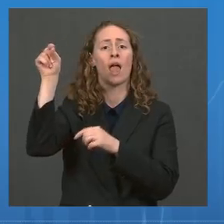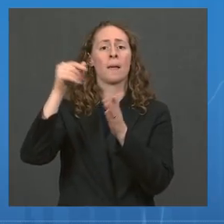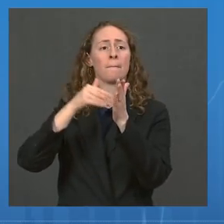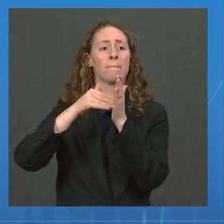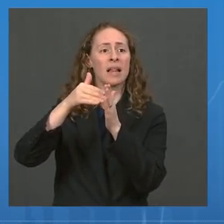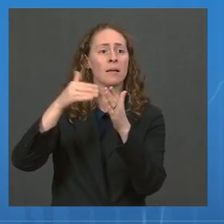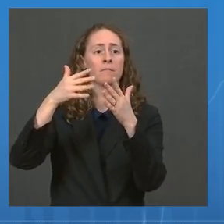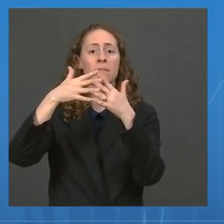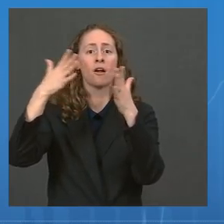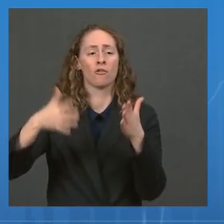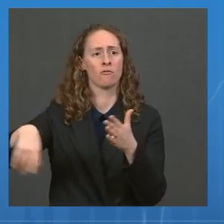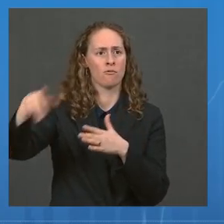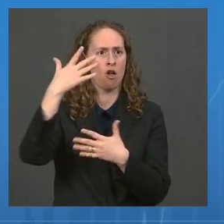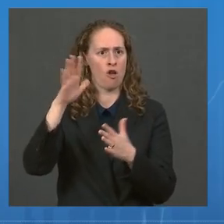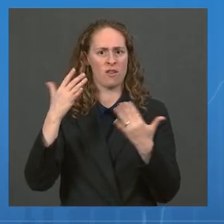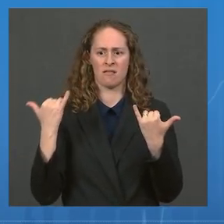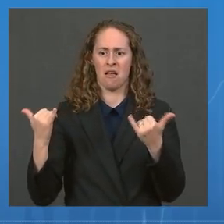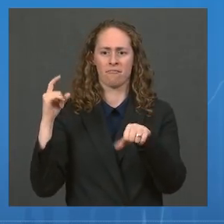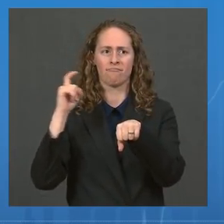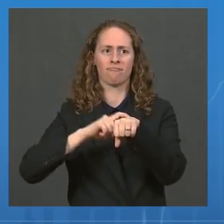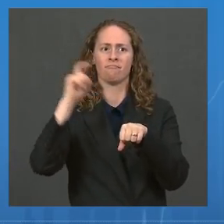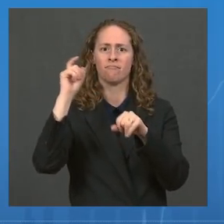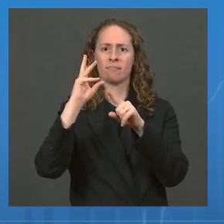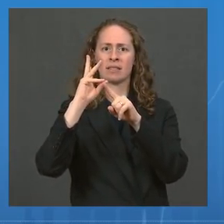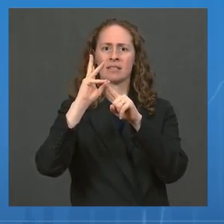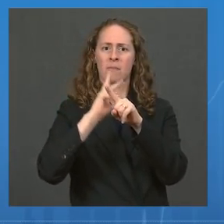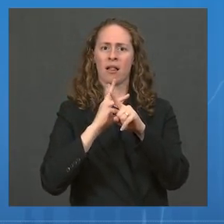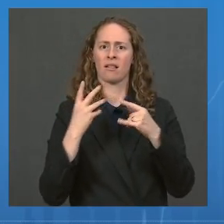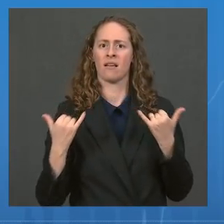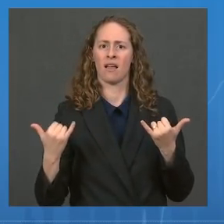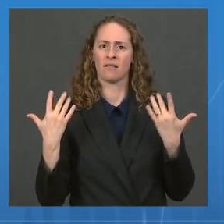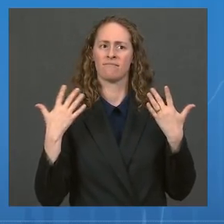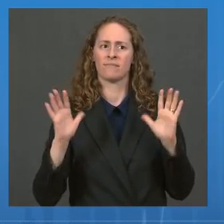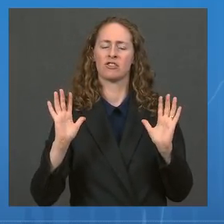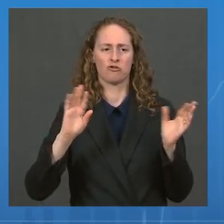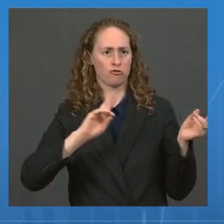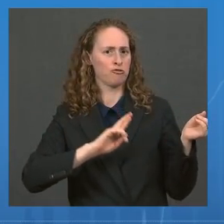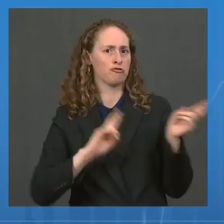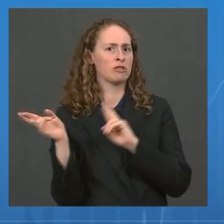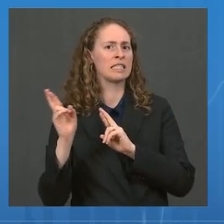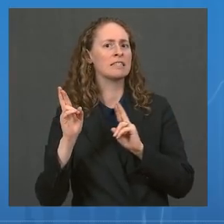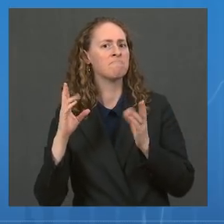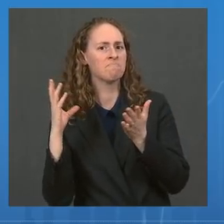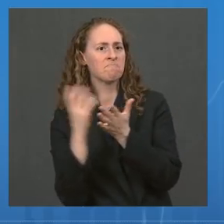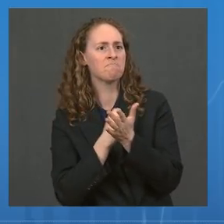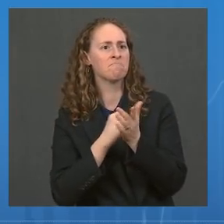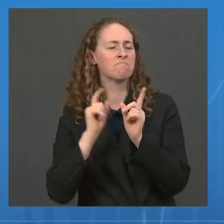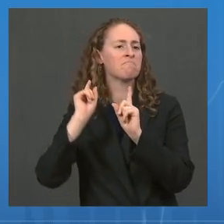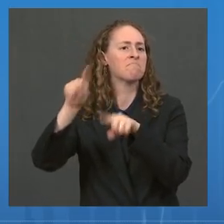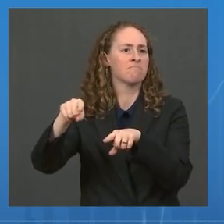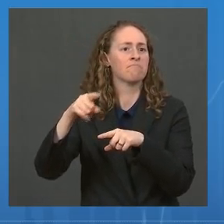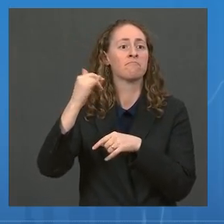and therefore are now eligible. So, as of today, up to 20 million Americans can get their booster shot.